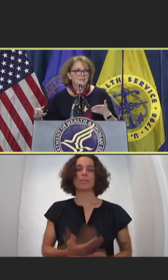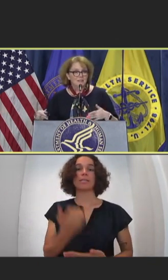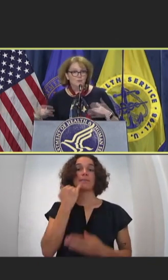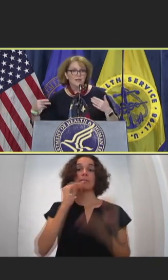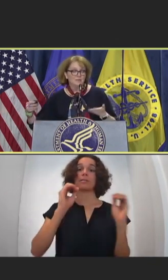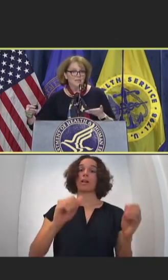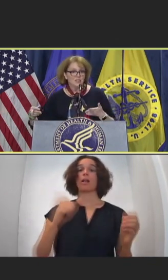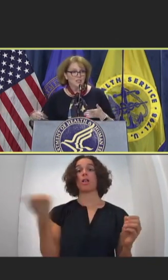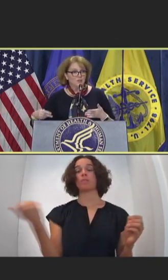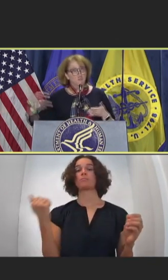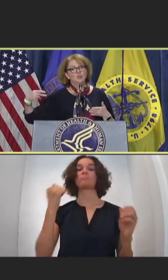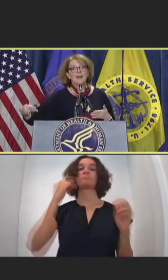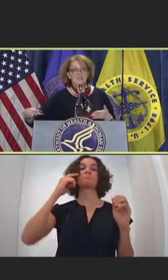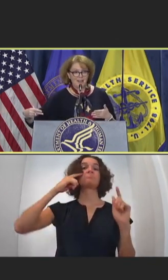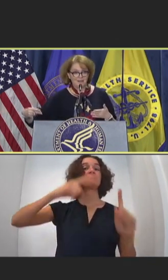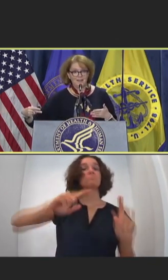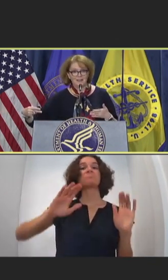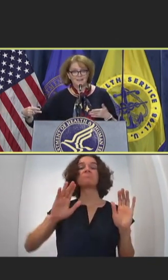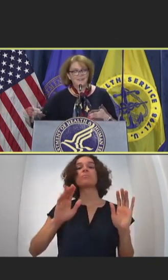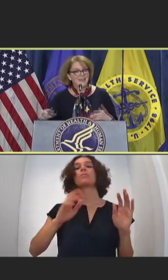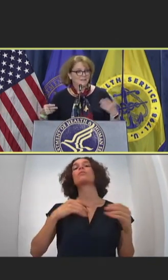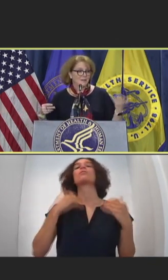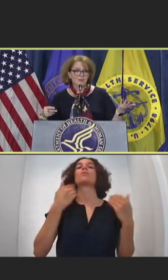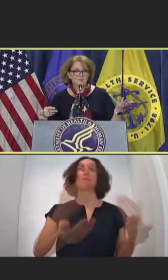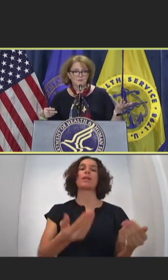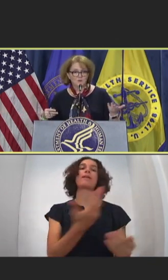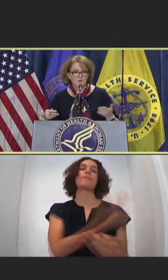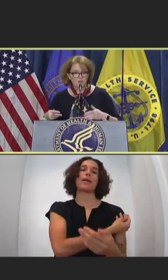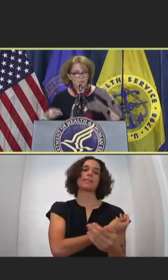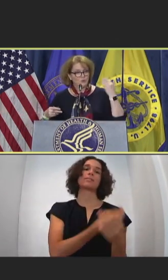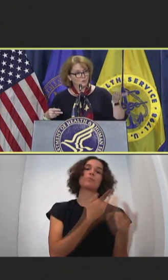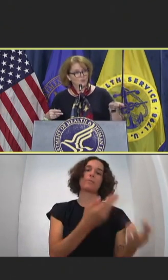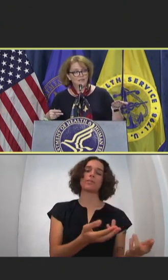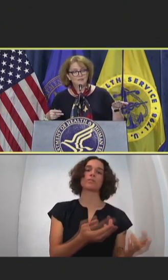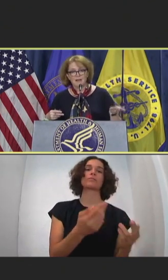the recommendation is you may vaccinate. And some health systems may choose to routinely offer